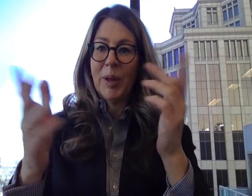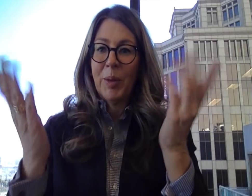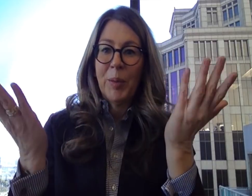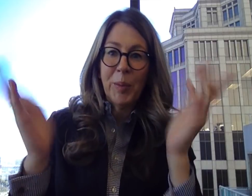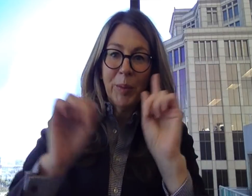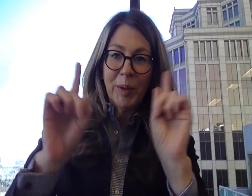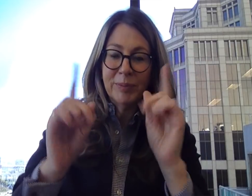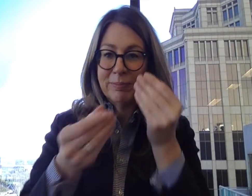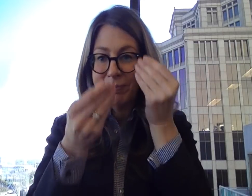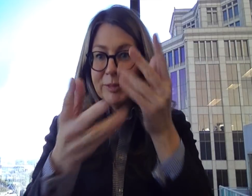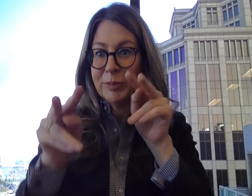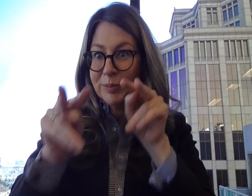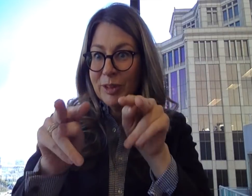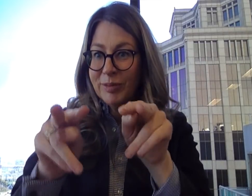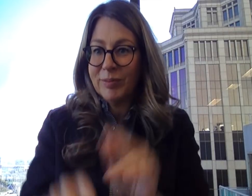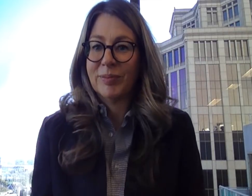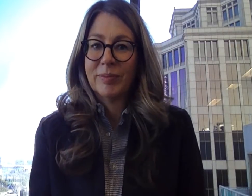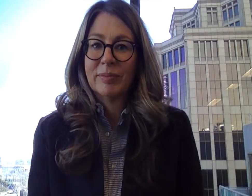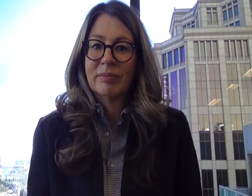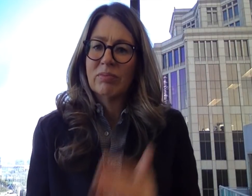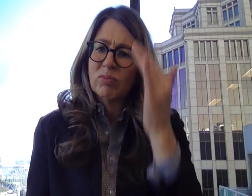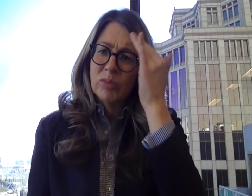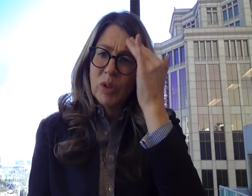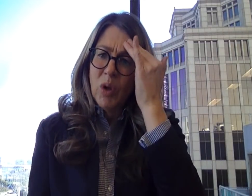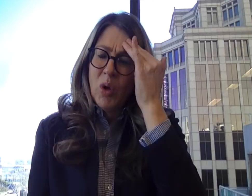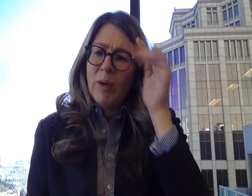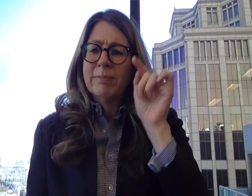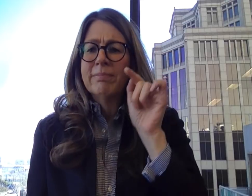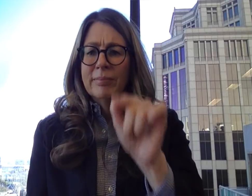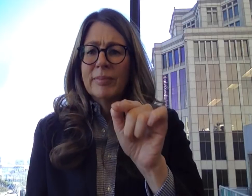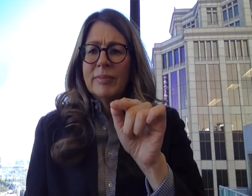it has become more difficult to secure candidates